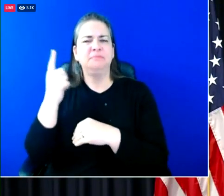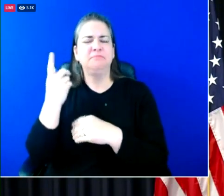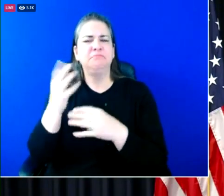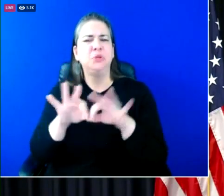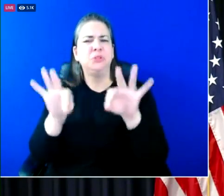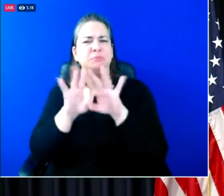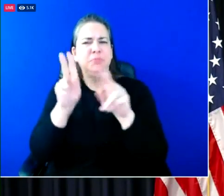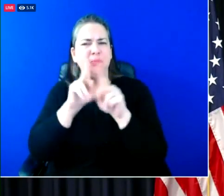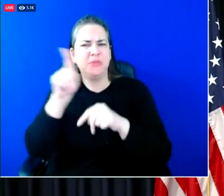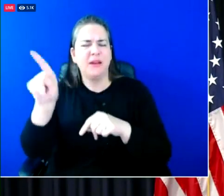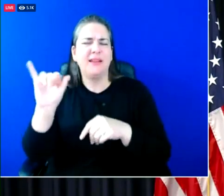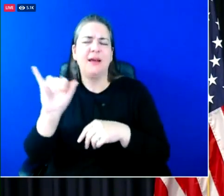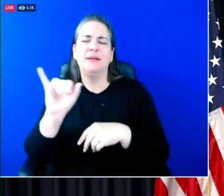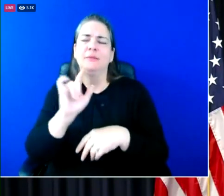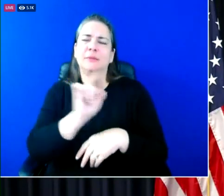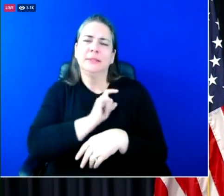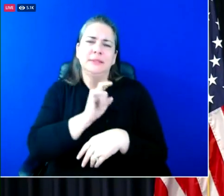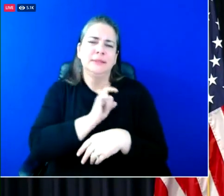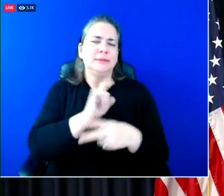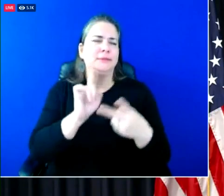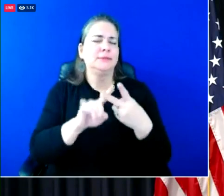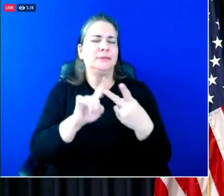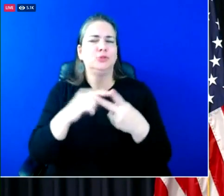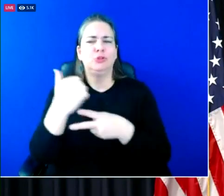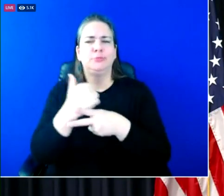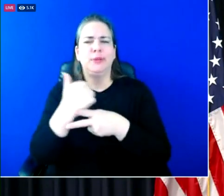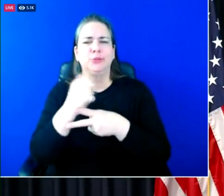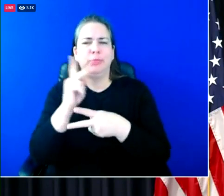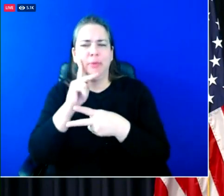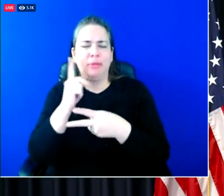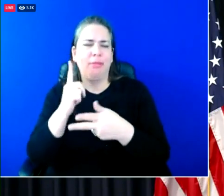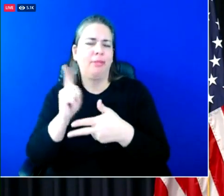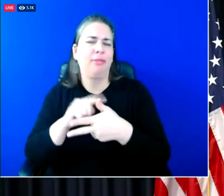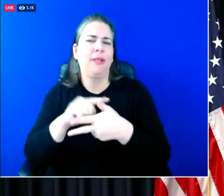there. Kentucky Transportation Cabinet, our power officials and some of our